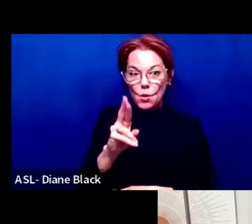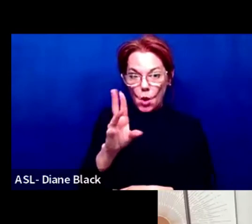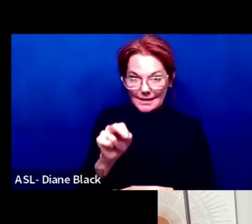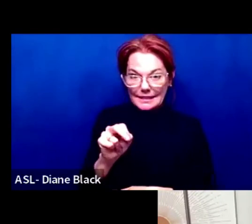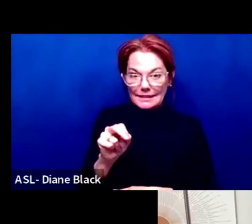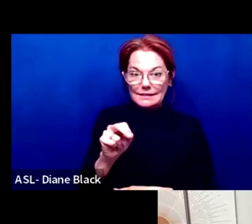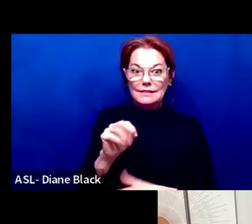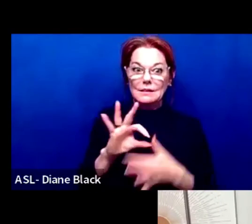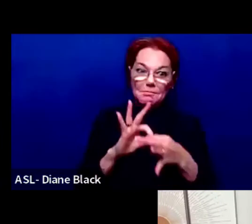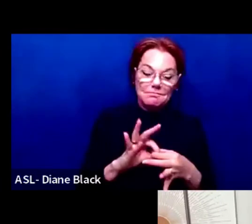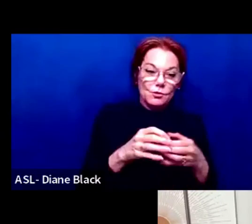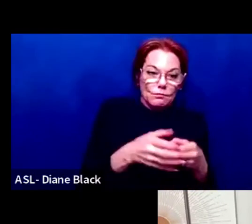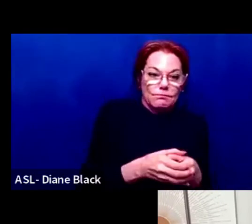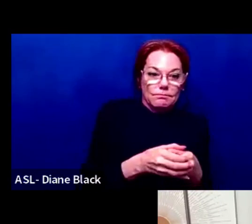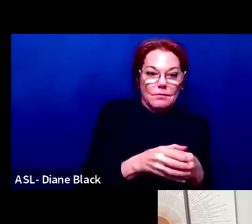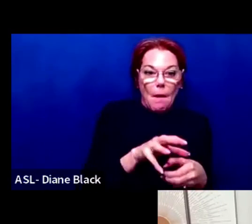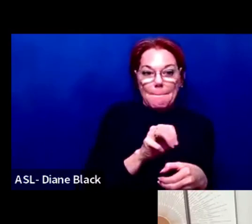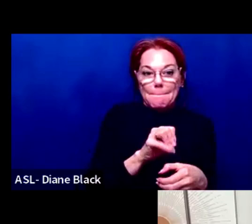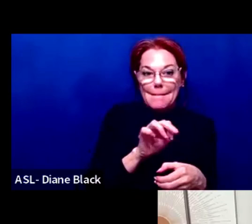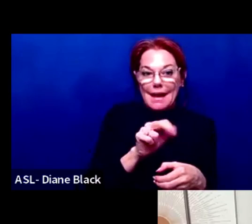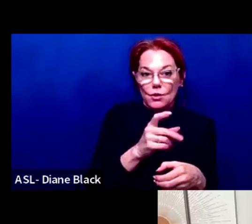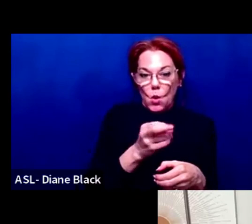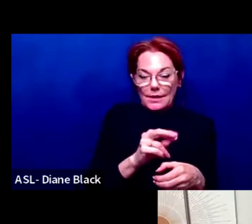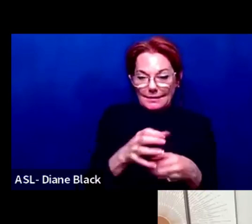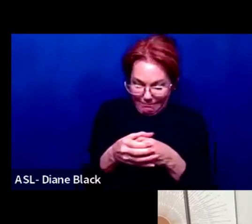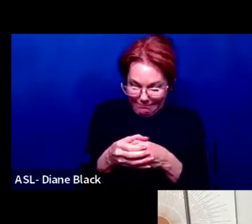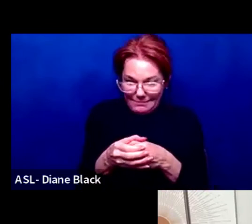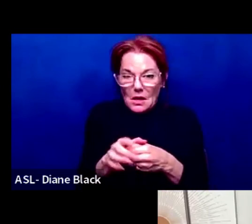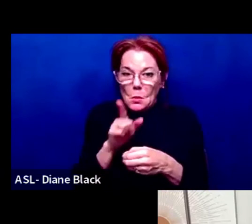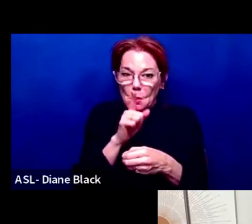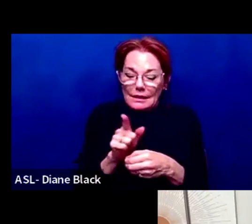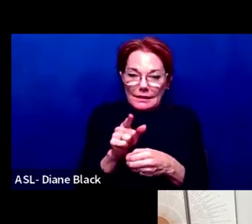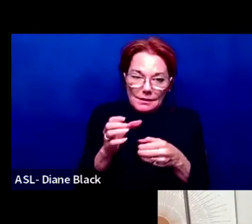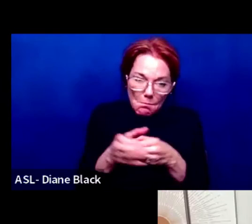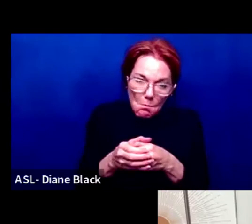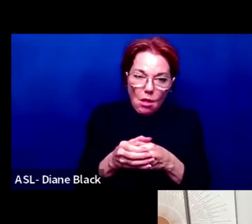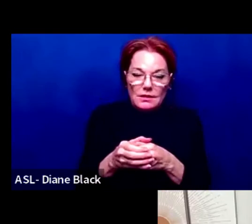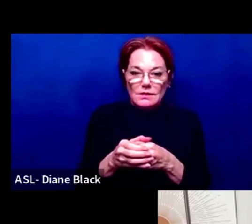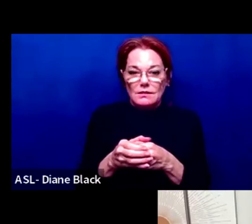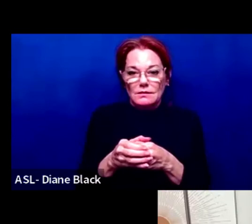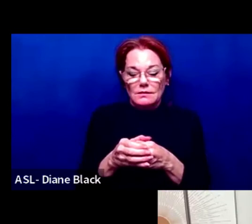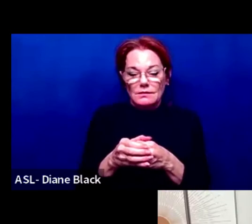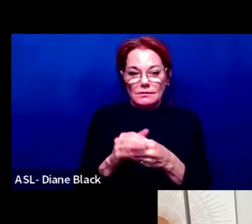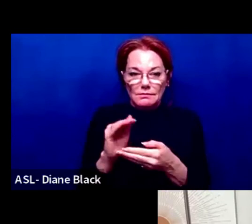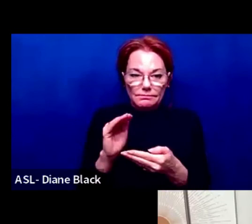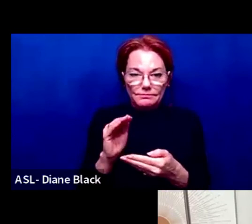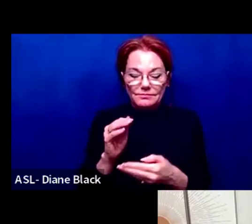of the smallest poorest, you know, disabilities you can have, or cognitive issues. So